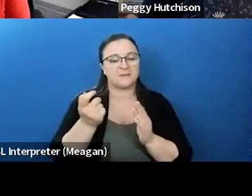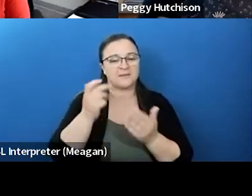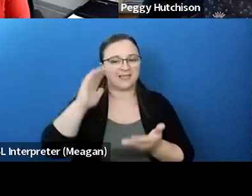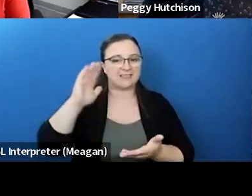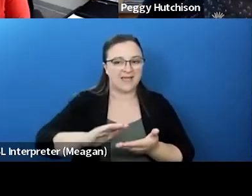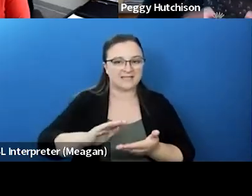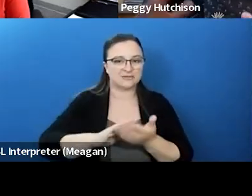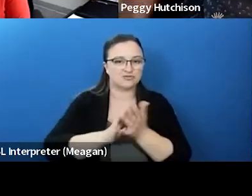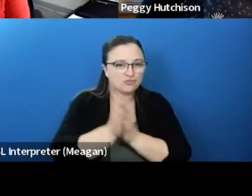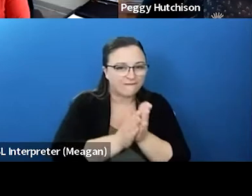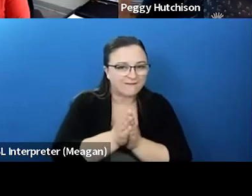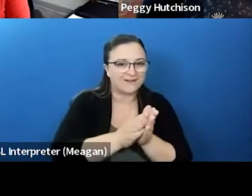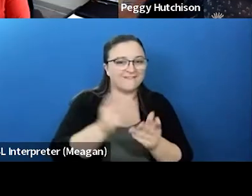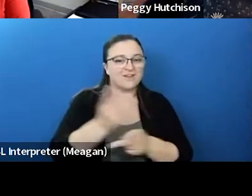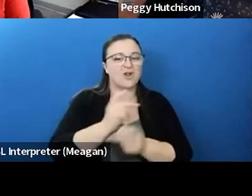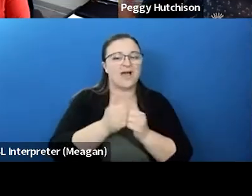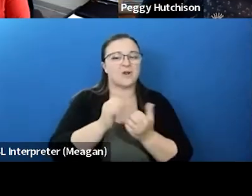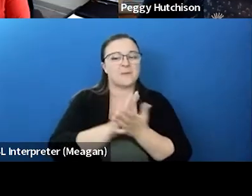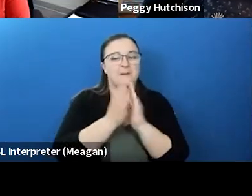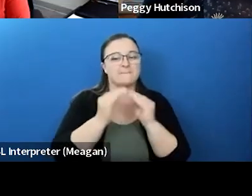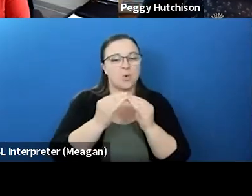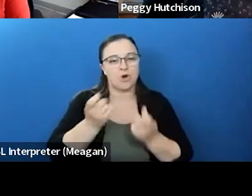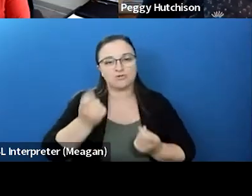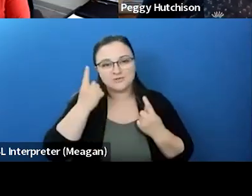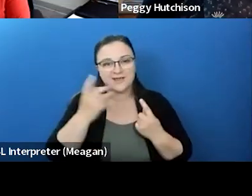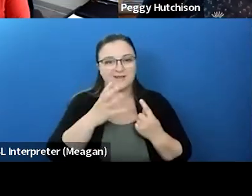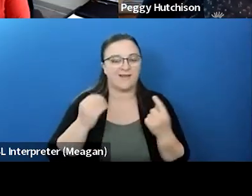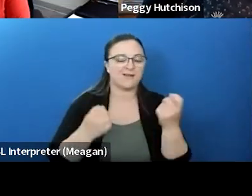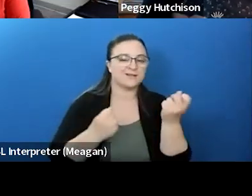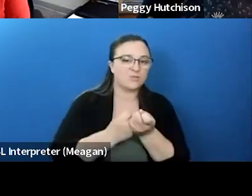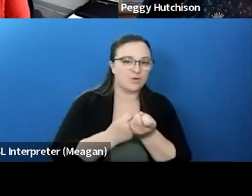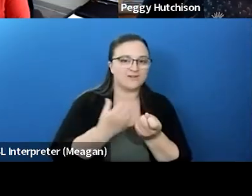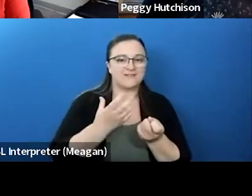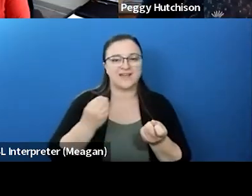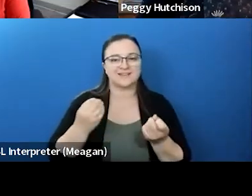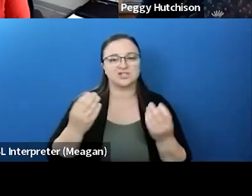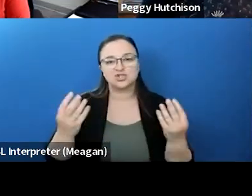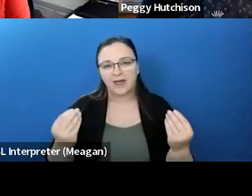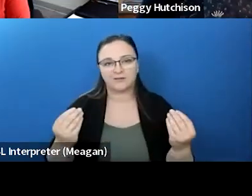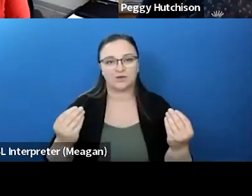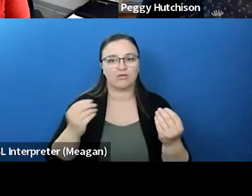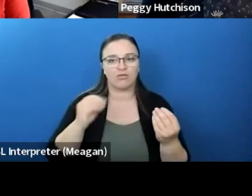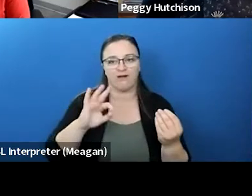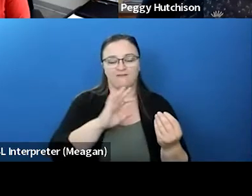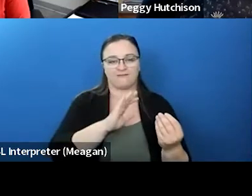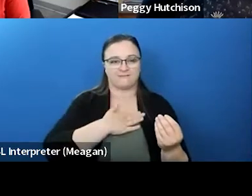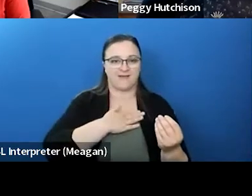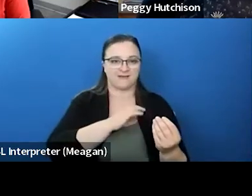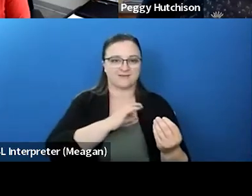figure out how to be more gentle and supportive of staff. And and that was hard